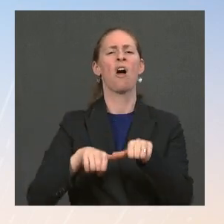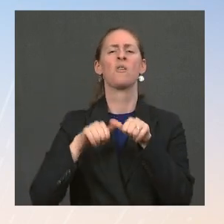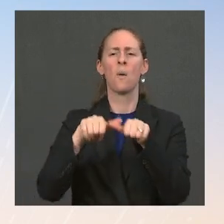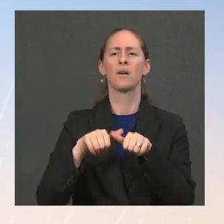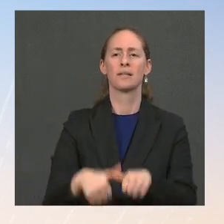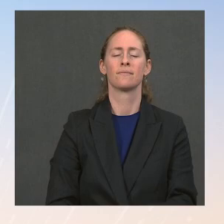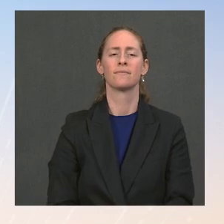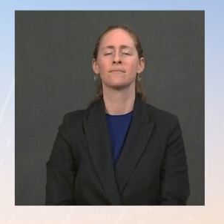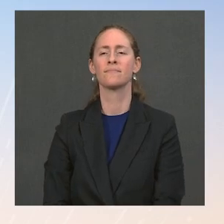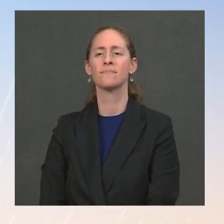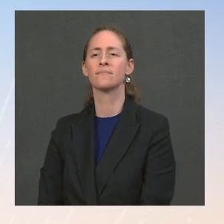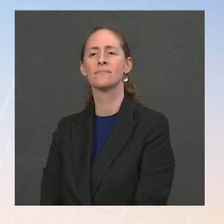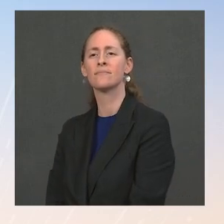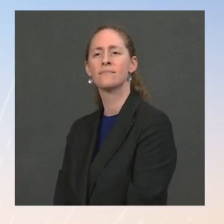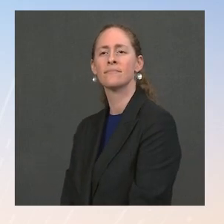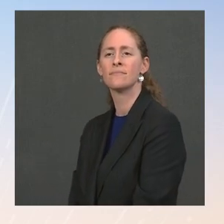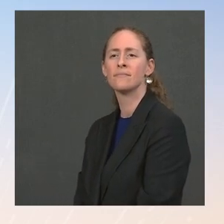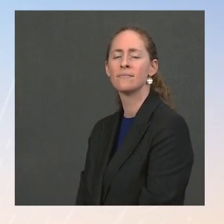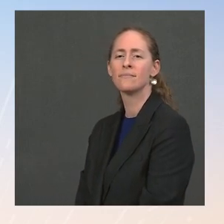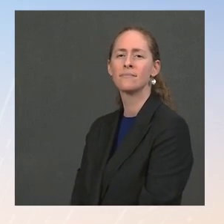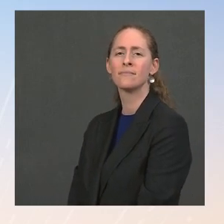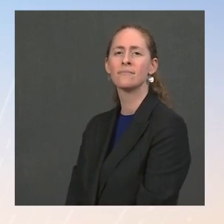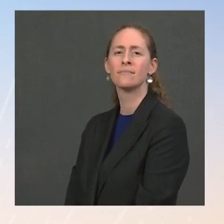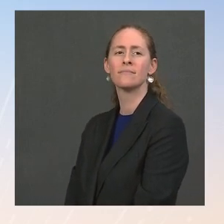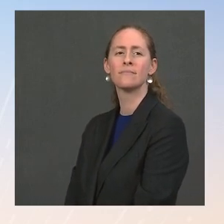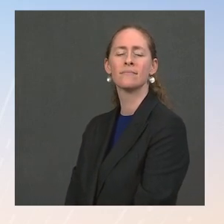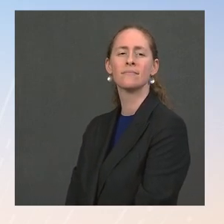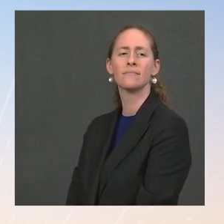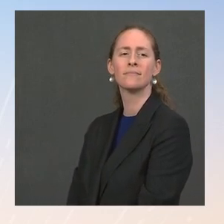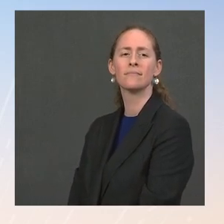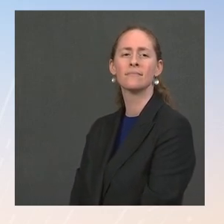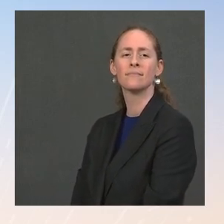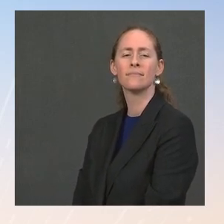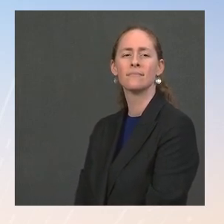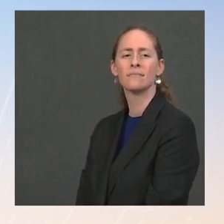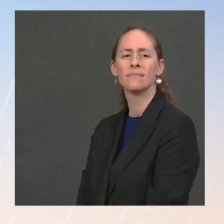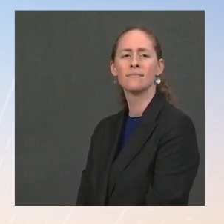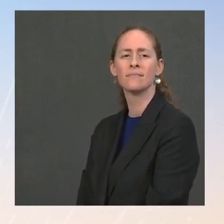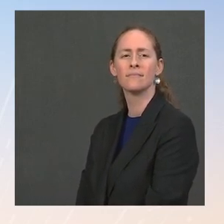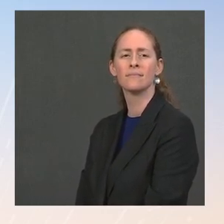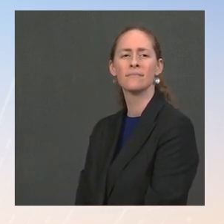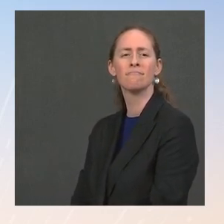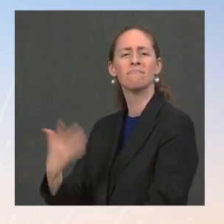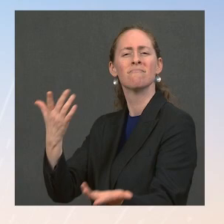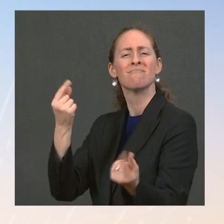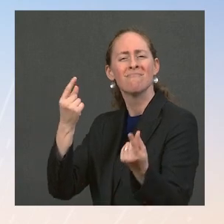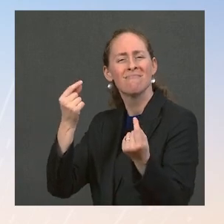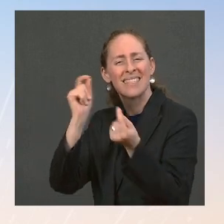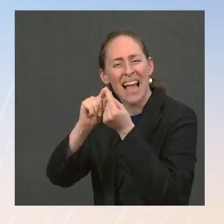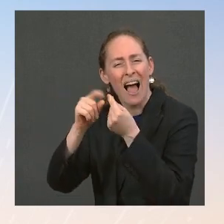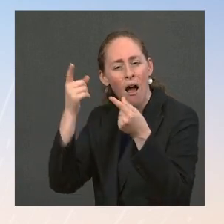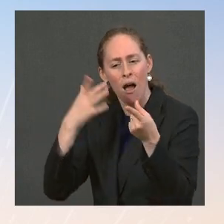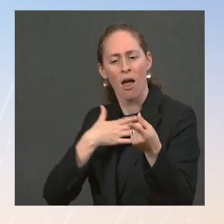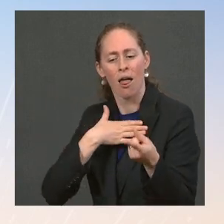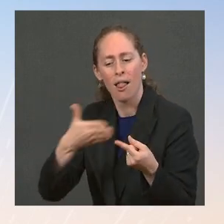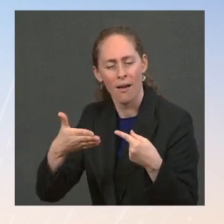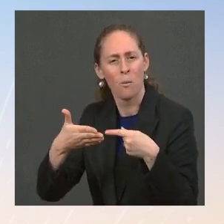"areas of requested compromise." >> Ms. Psaki: Well -- The Press: Do you know what -- Ms. Psaki: -- I'll let Senator -- The Press: Are there areas of requested compromise -- Ms. Psaki: I'll let Senator Si- -- The Press: -- you could -- you could describe?